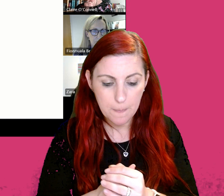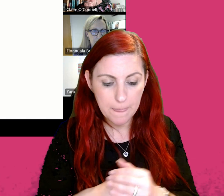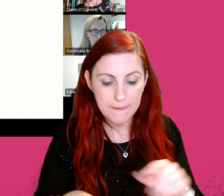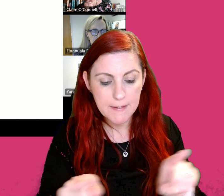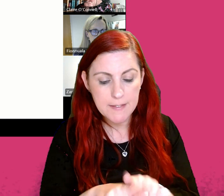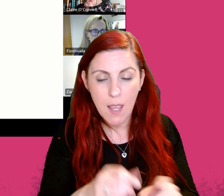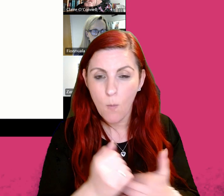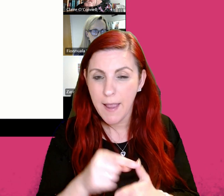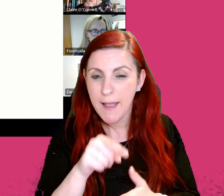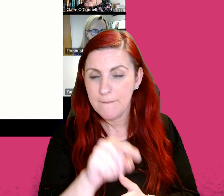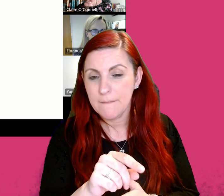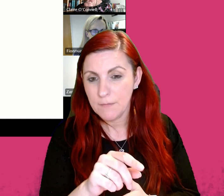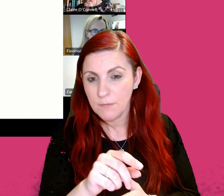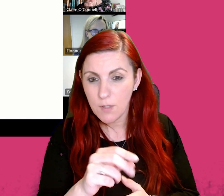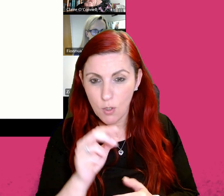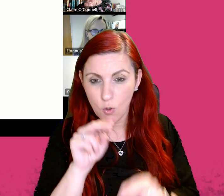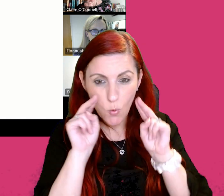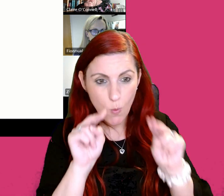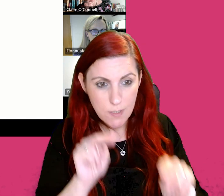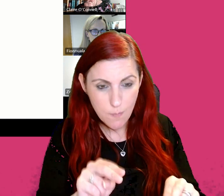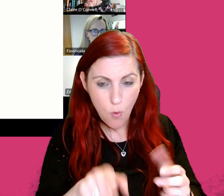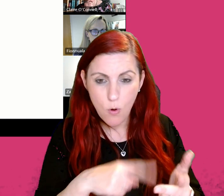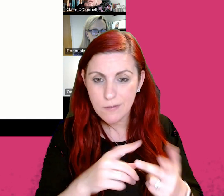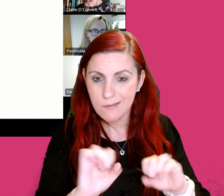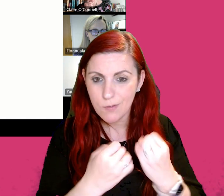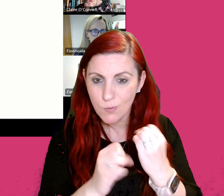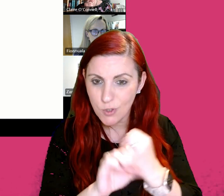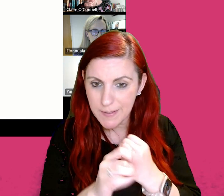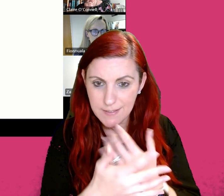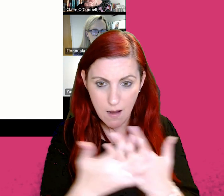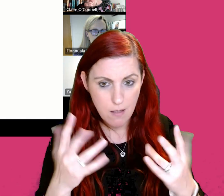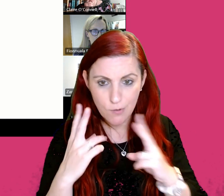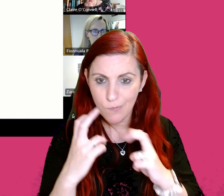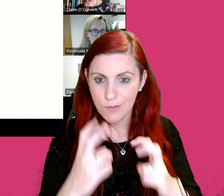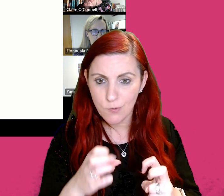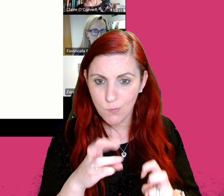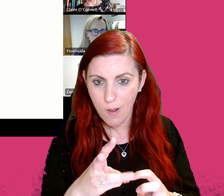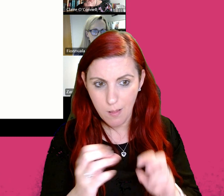in a moment is wonderful social media for a lot of researchers will post their opportunities um